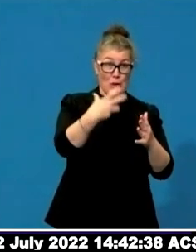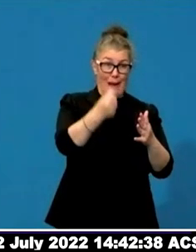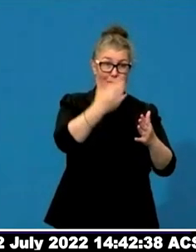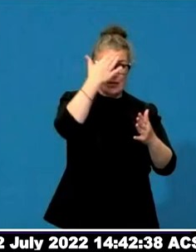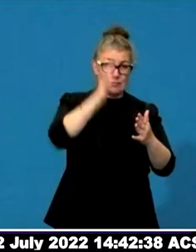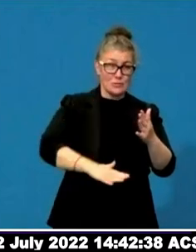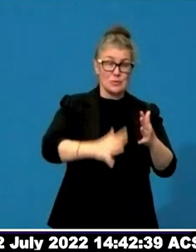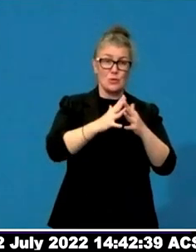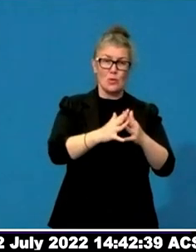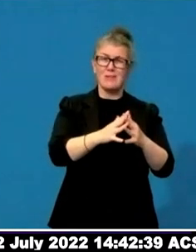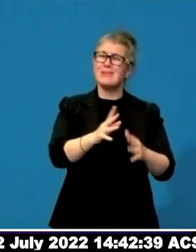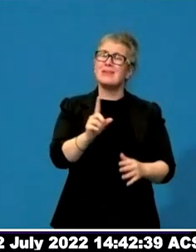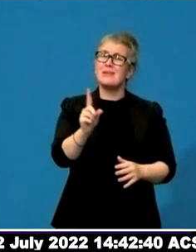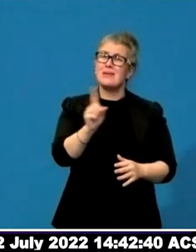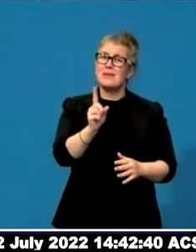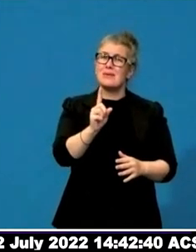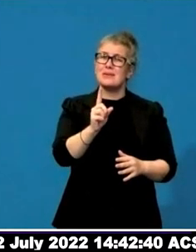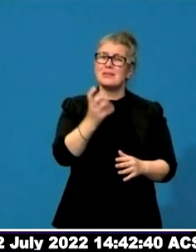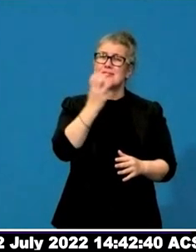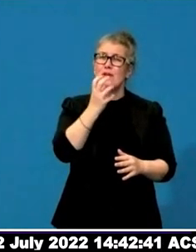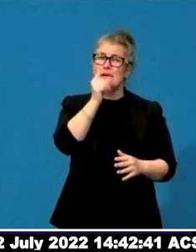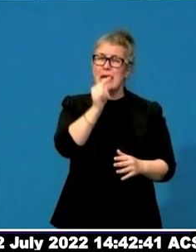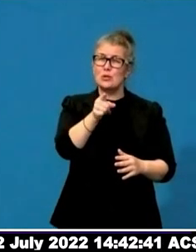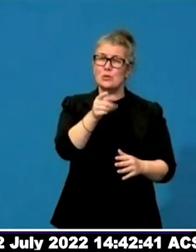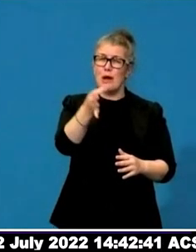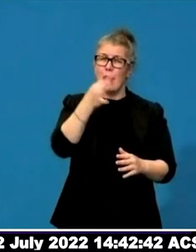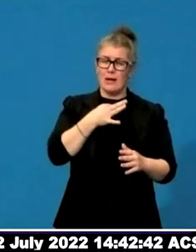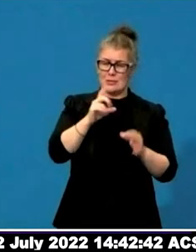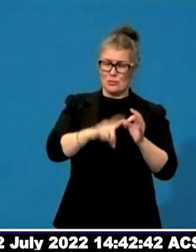Repeat the question but maybe a bit differently. I wasn't understanding that, sorry. Okay.